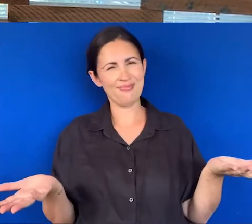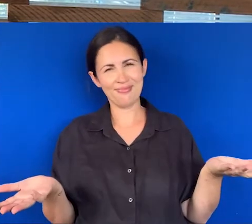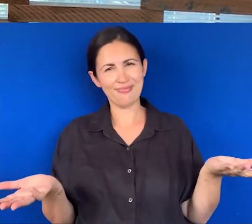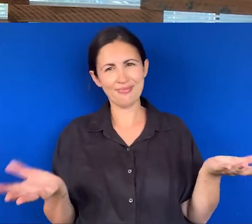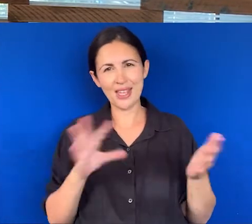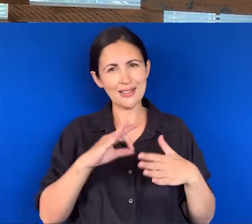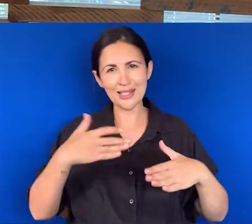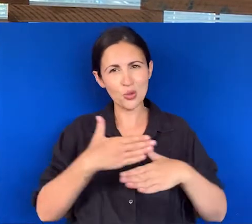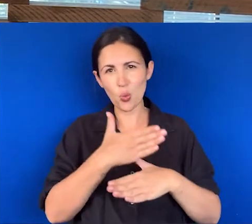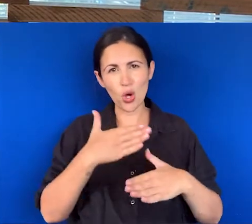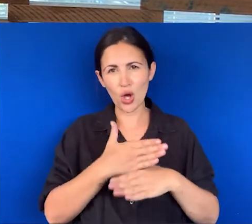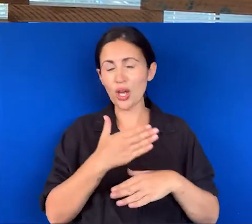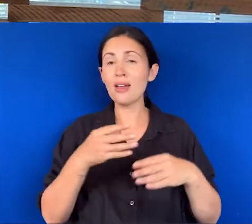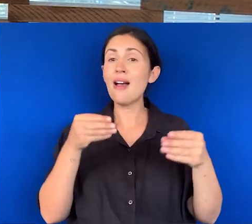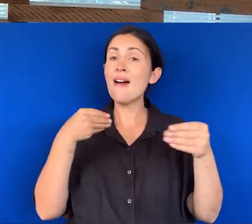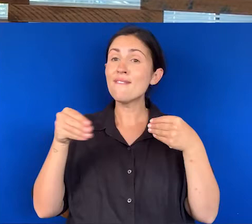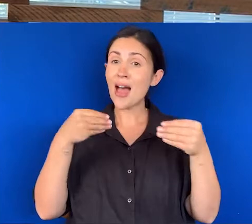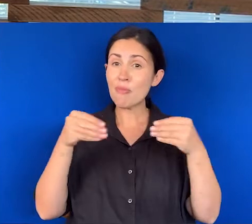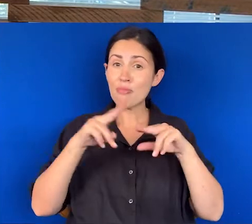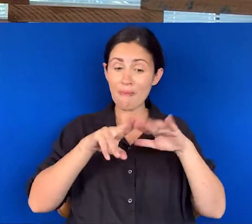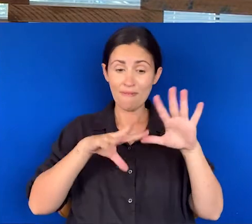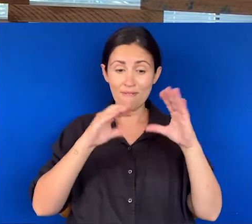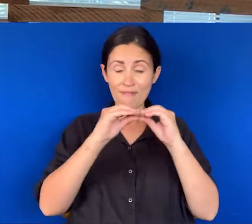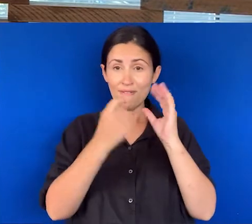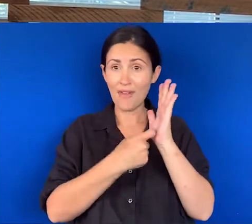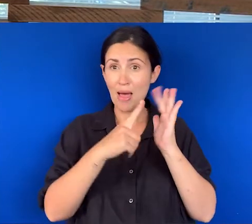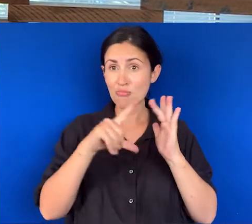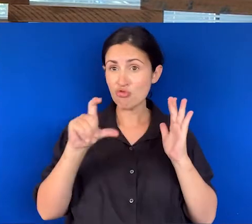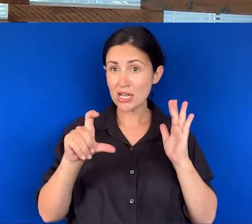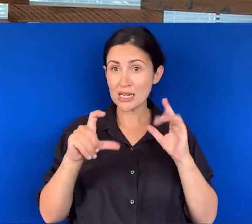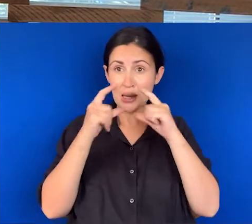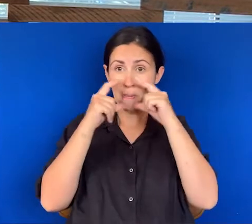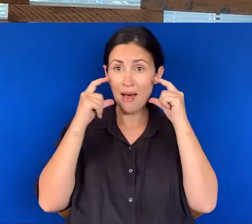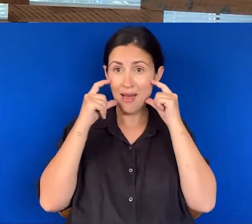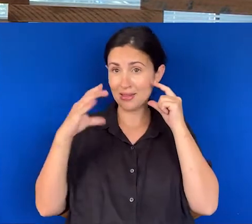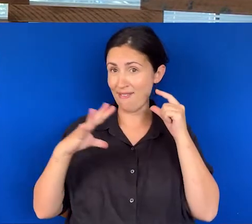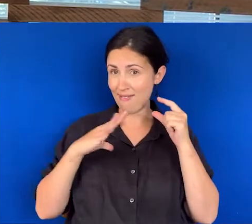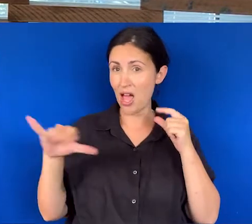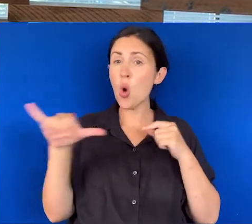Same with the use of a surgical mask. A surgical mask looks like this.